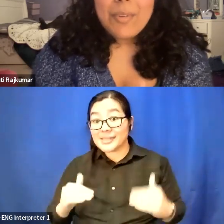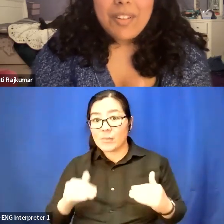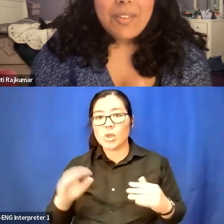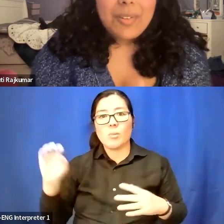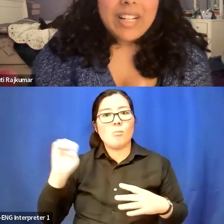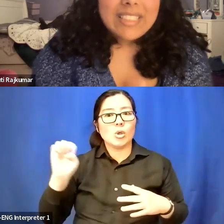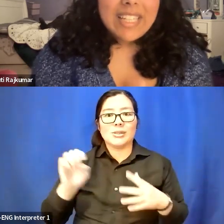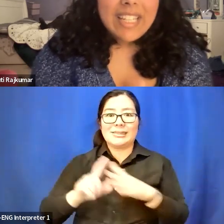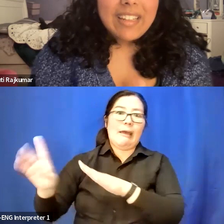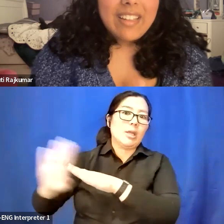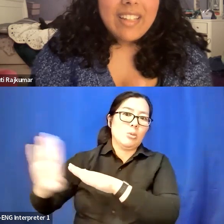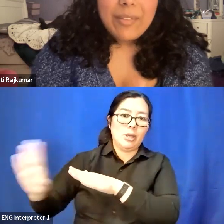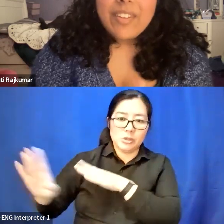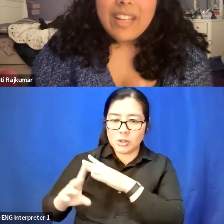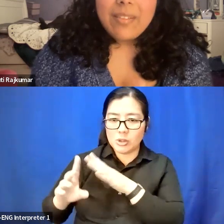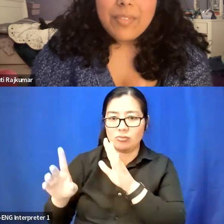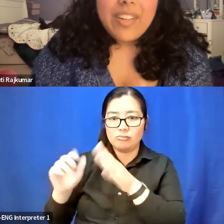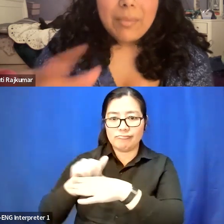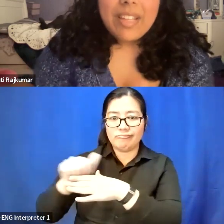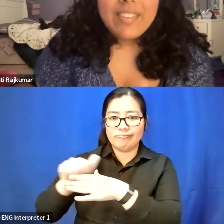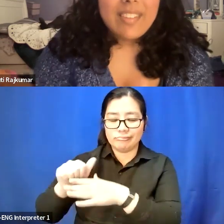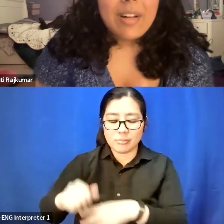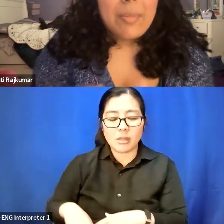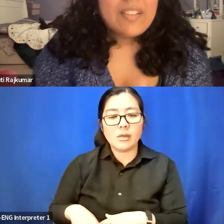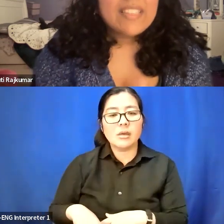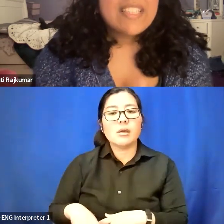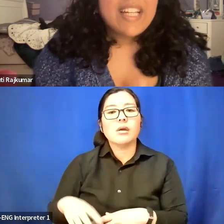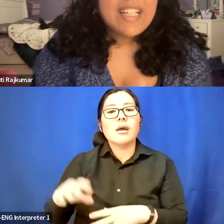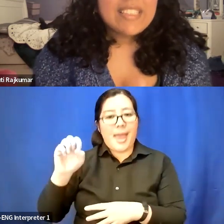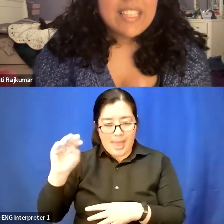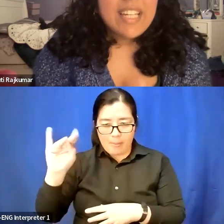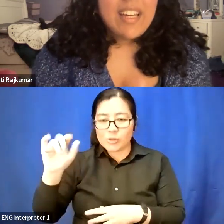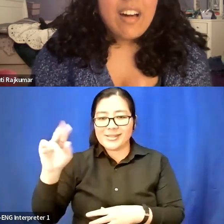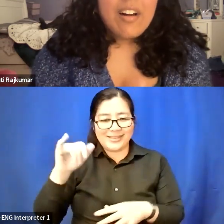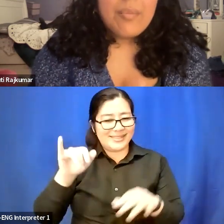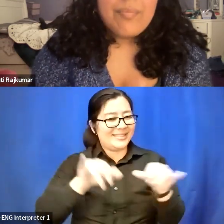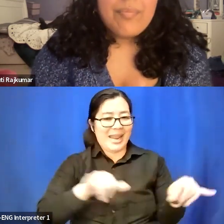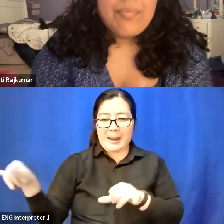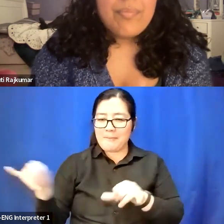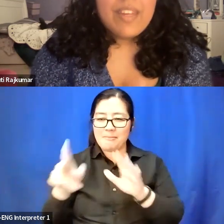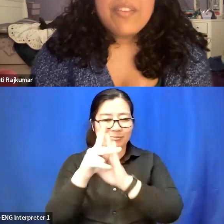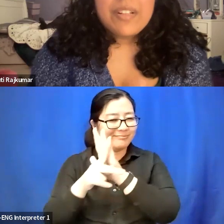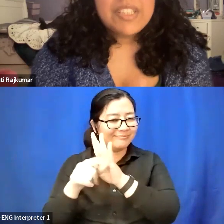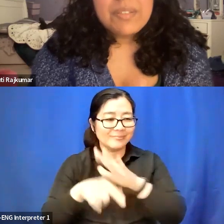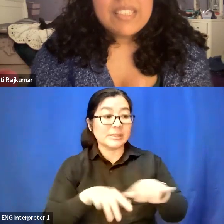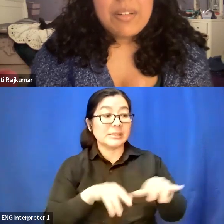drills. Emerson also has a kind of stay-in-place policy, and the other issue is,